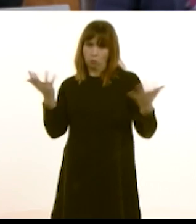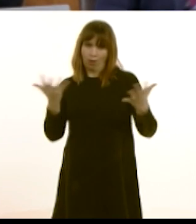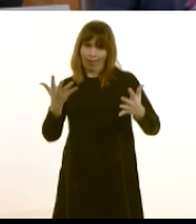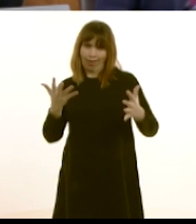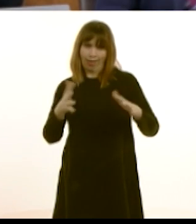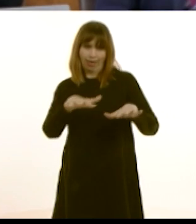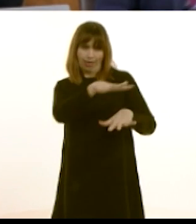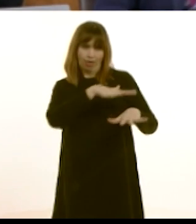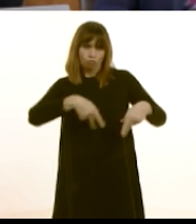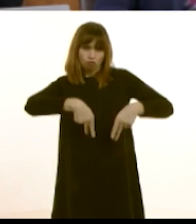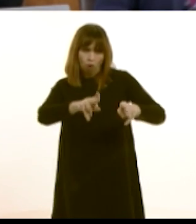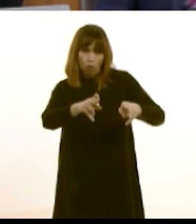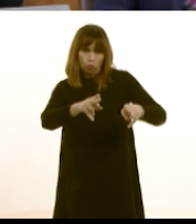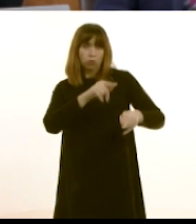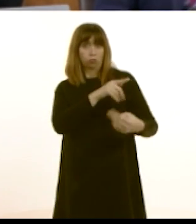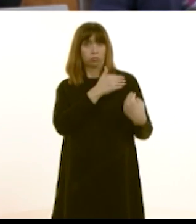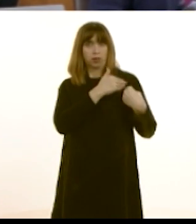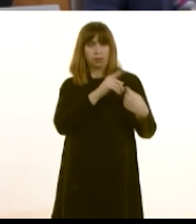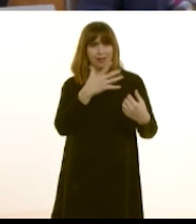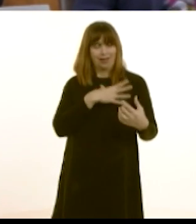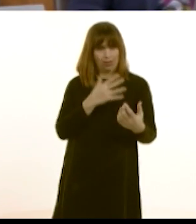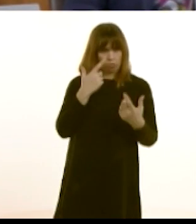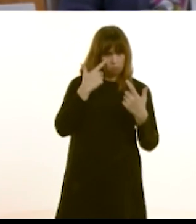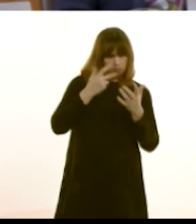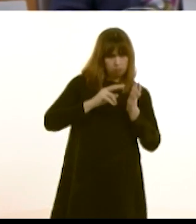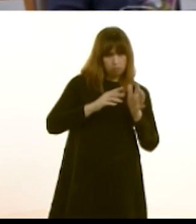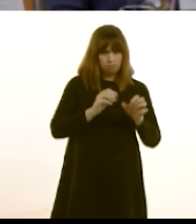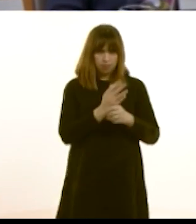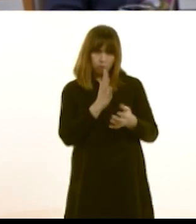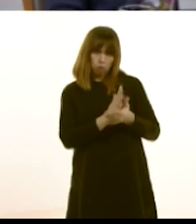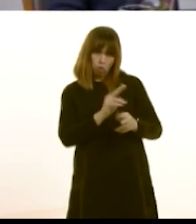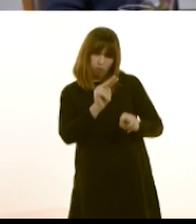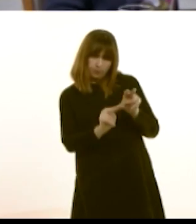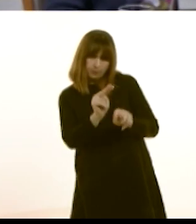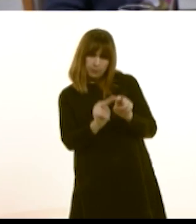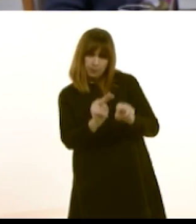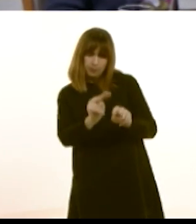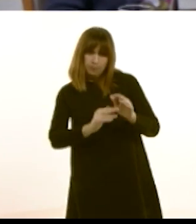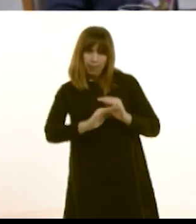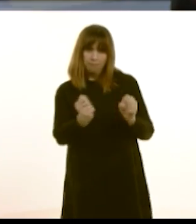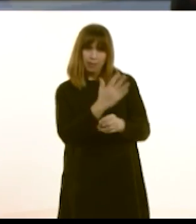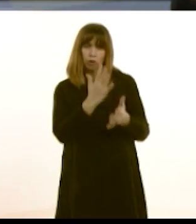of road that theyíre responsible for, in order to ensure that those risks are assessed and, of course, to see whether, ultimately, those risks can be mitigated.